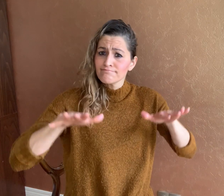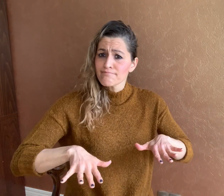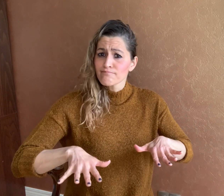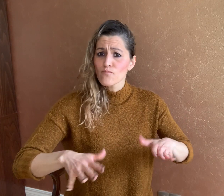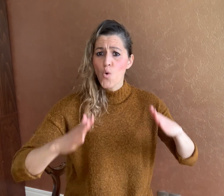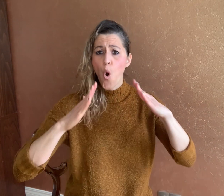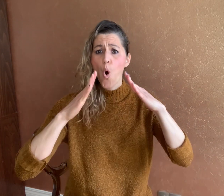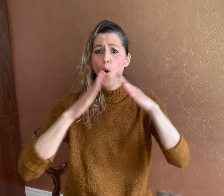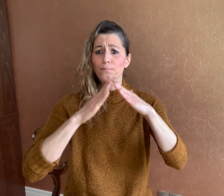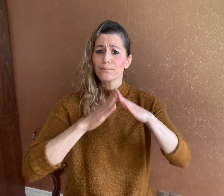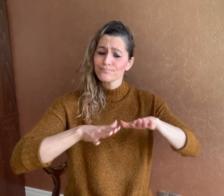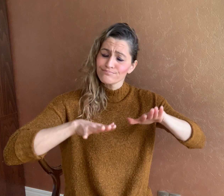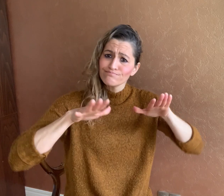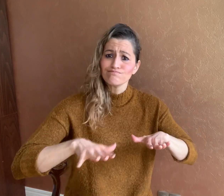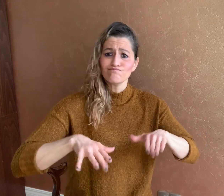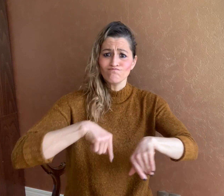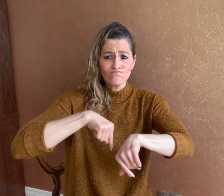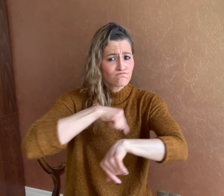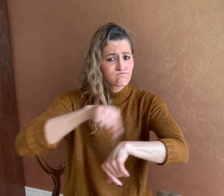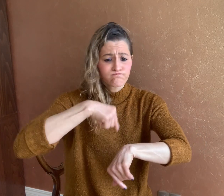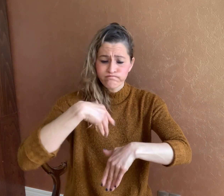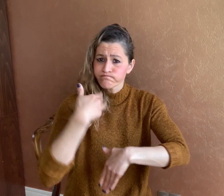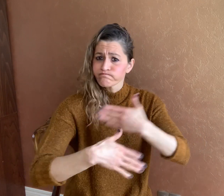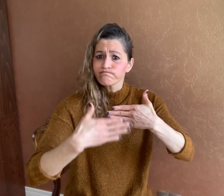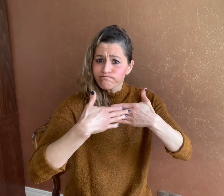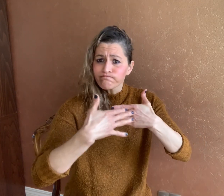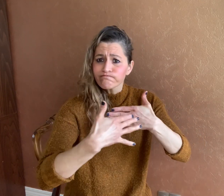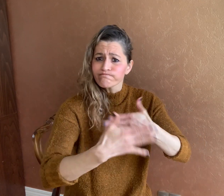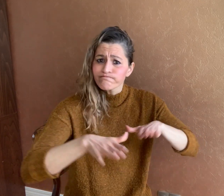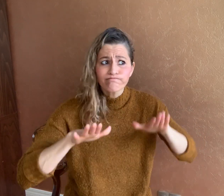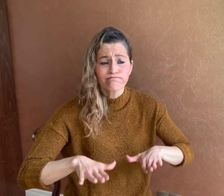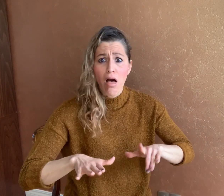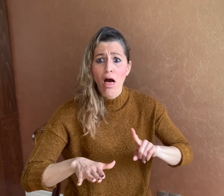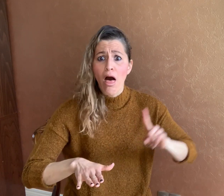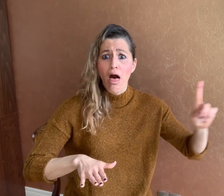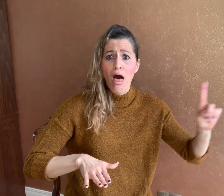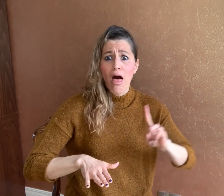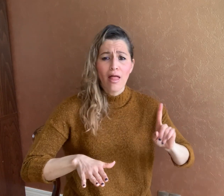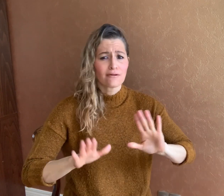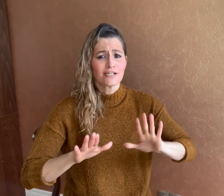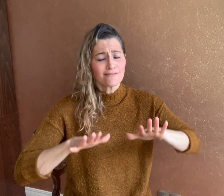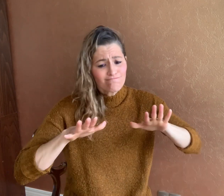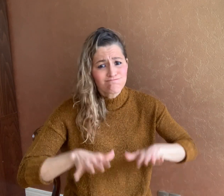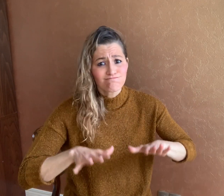Staying home as much as possible,